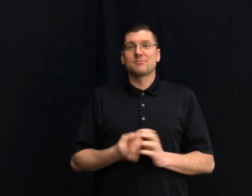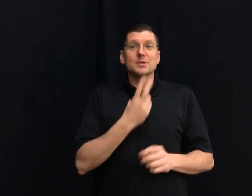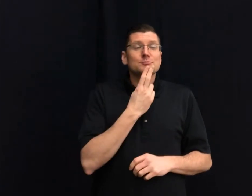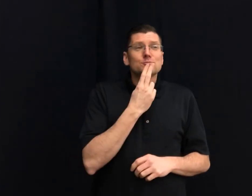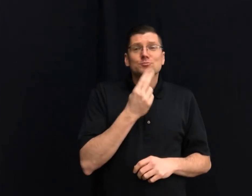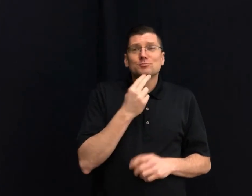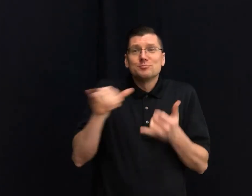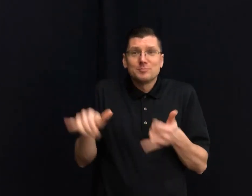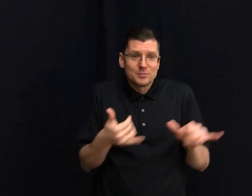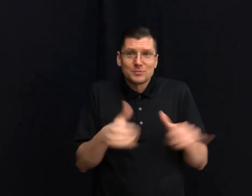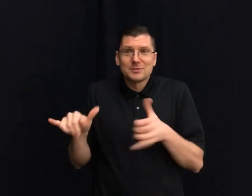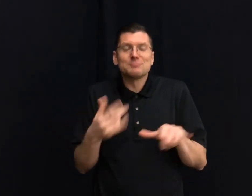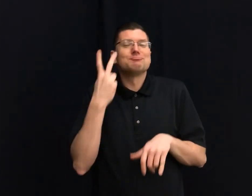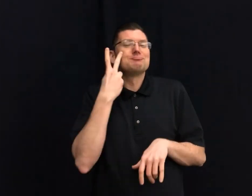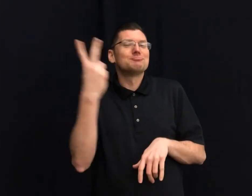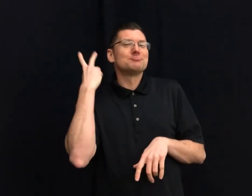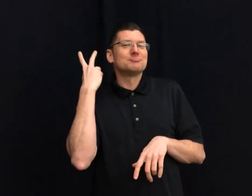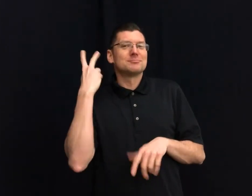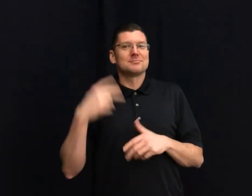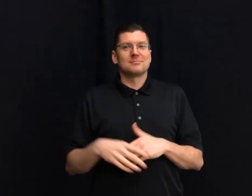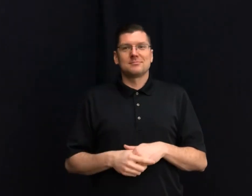( 3 )